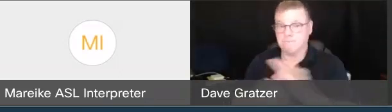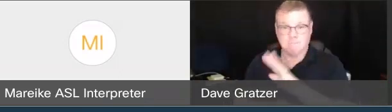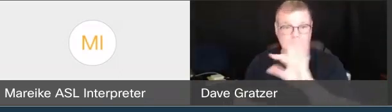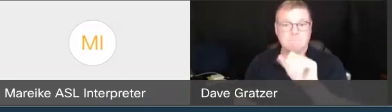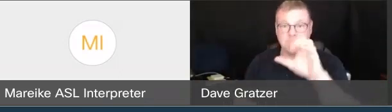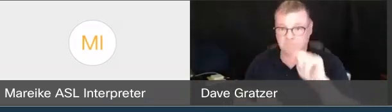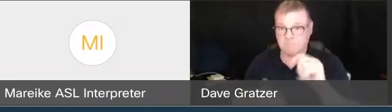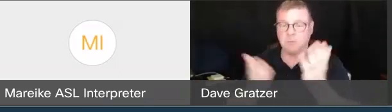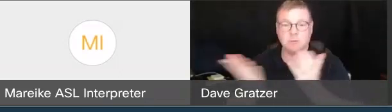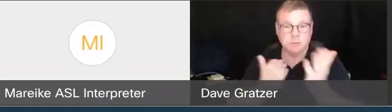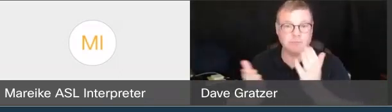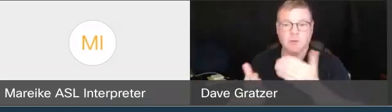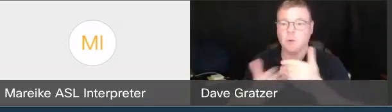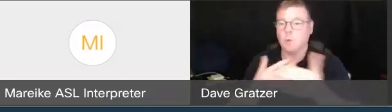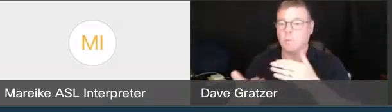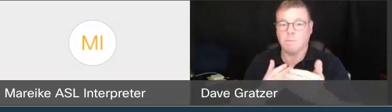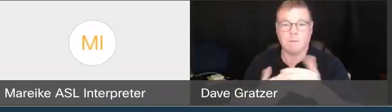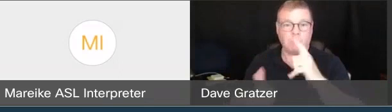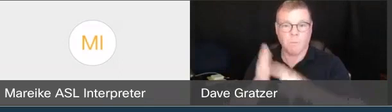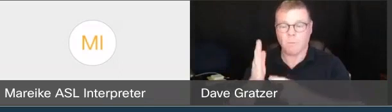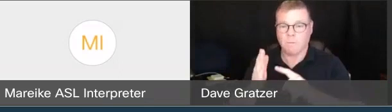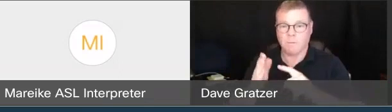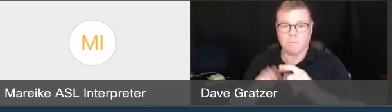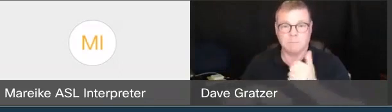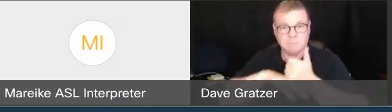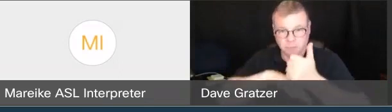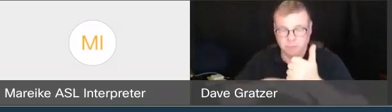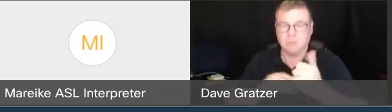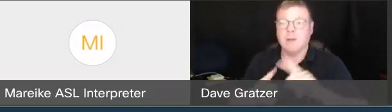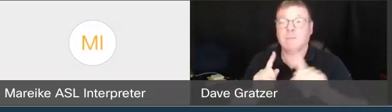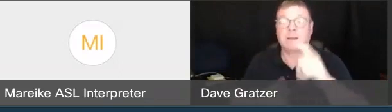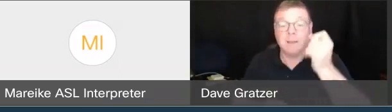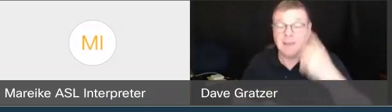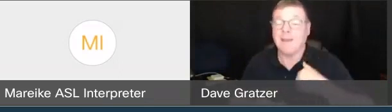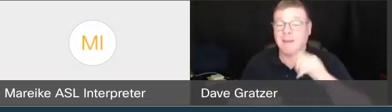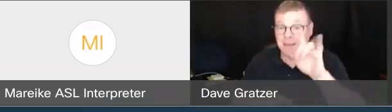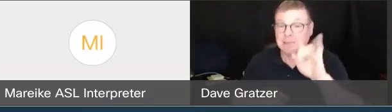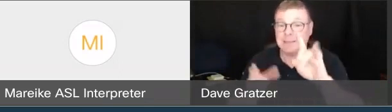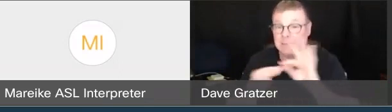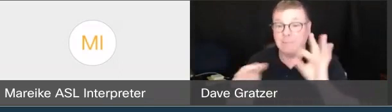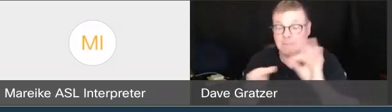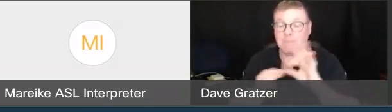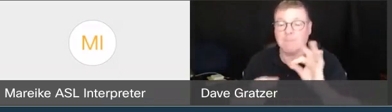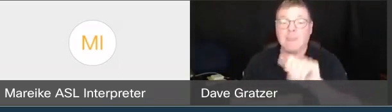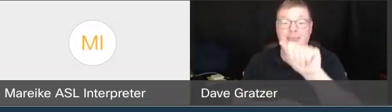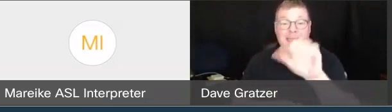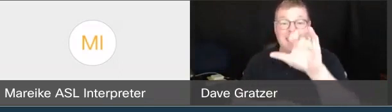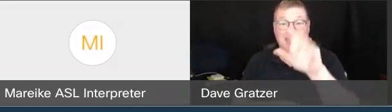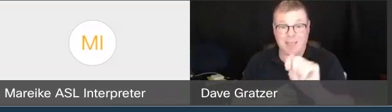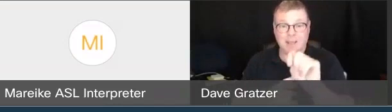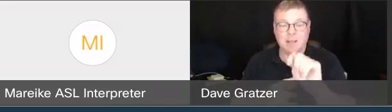regardless of their charge and I did mention that the idea of ACT is to be kind of totally holistic,